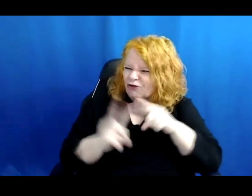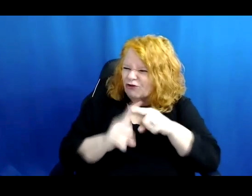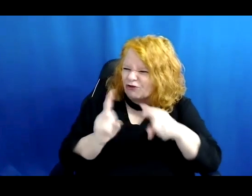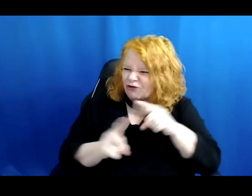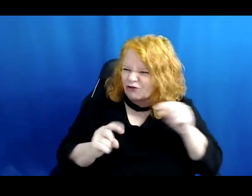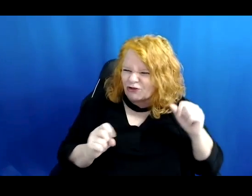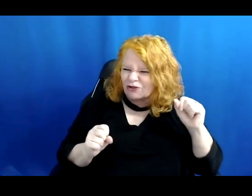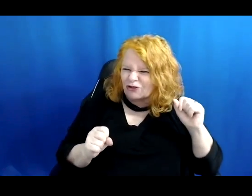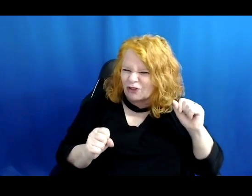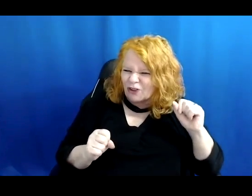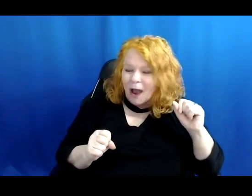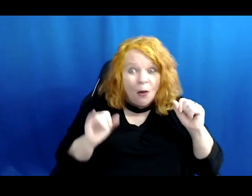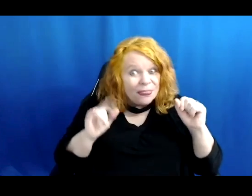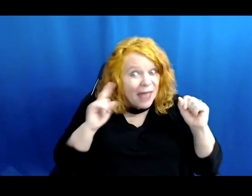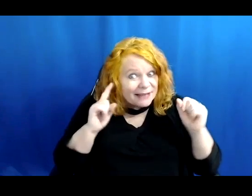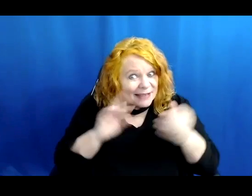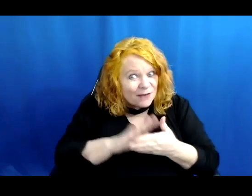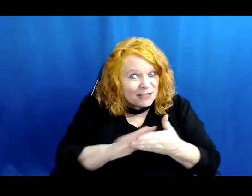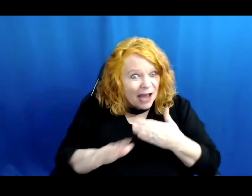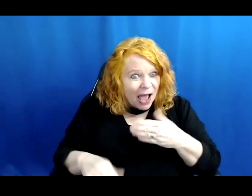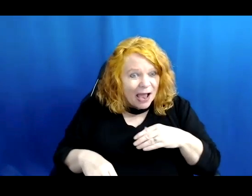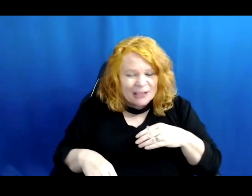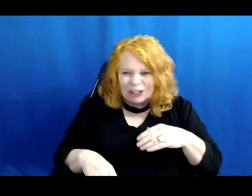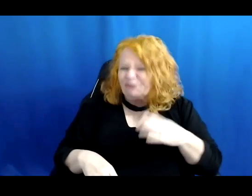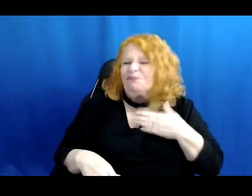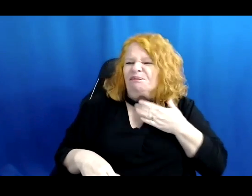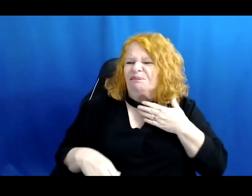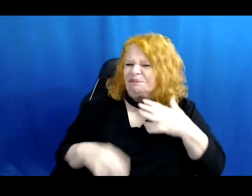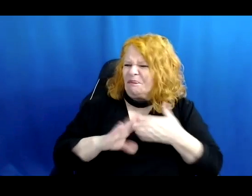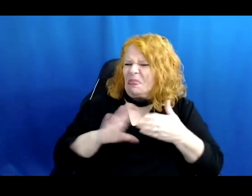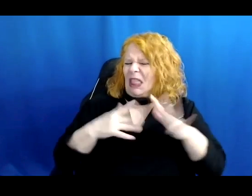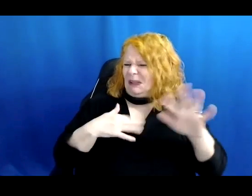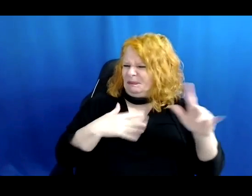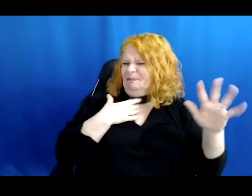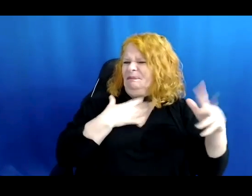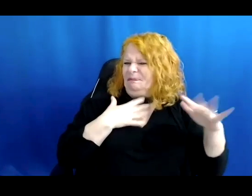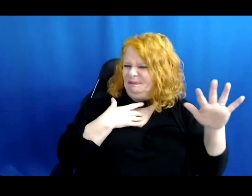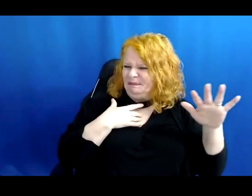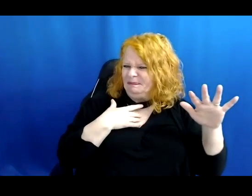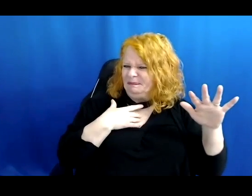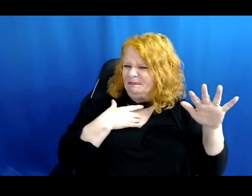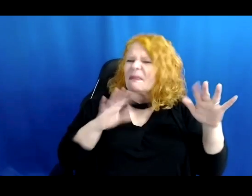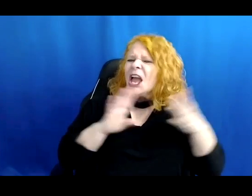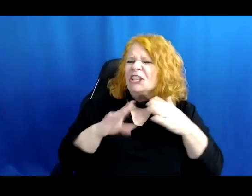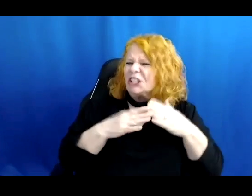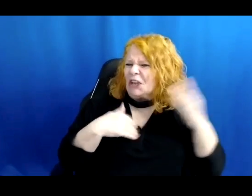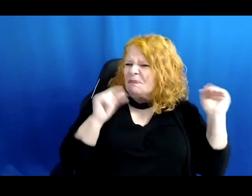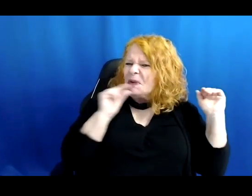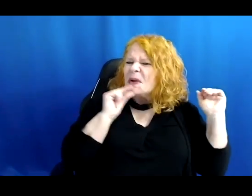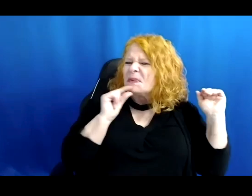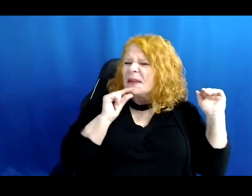Gwyn: That sounds really, really nice! Marvin: “Excuse me Gwyn, Gwyn Gwyn Gwyn Gwyn,